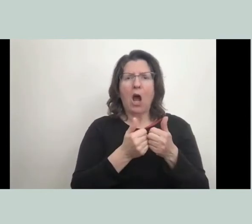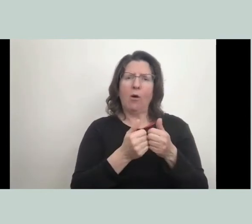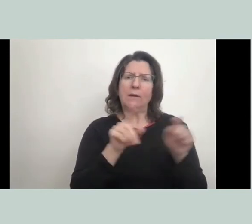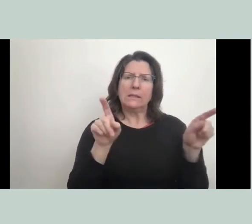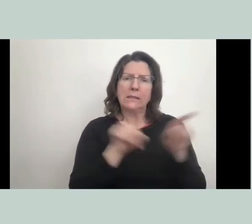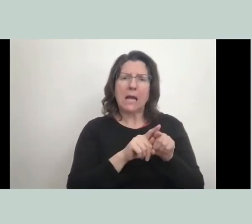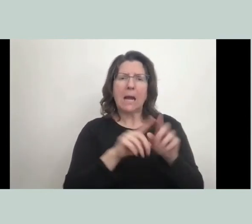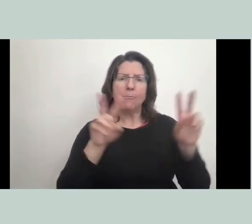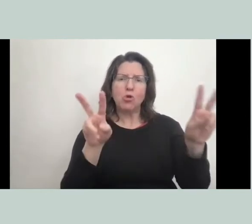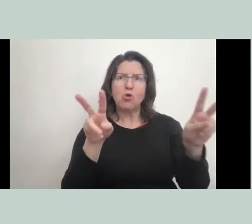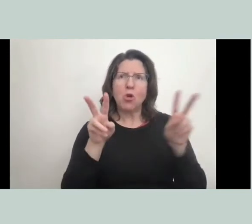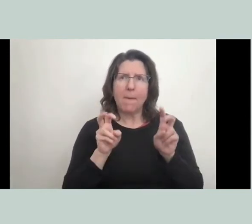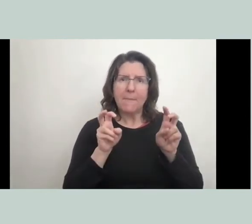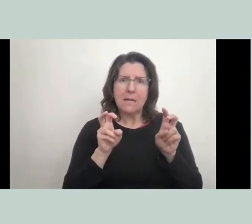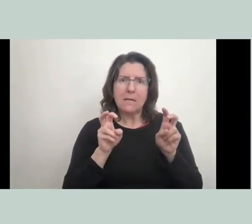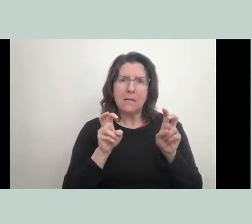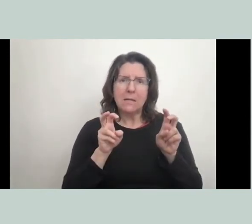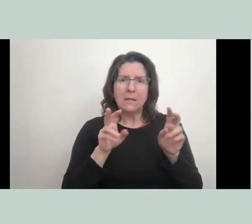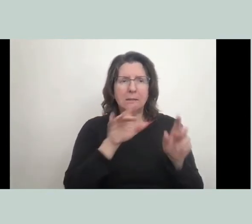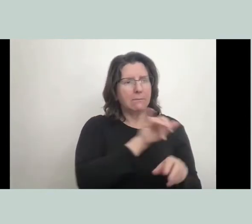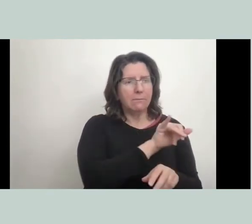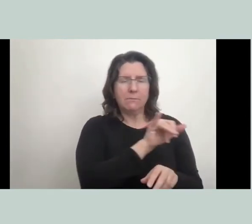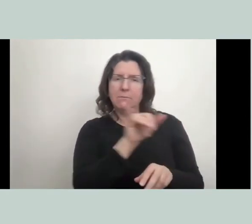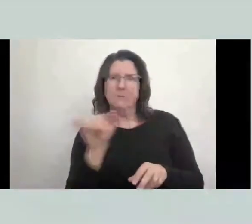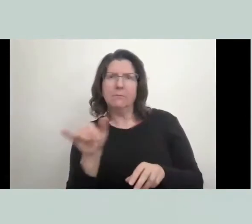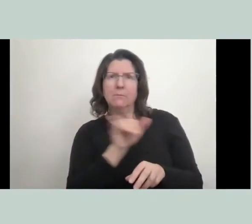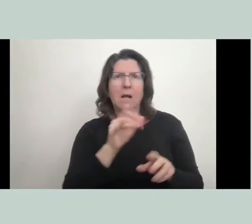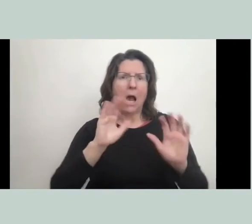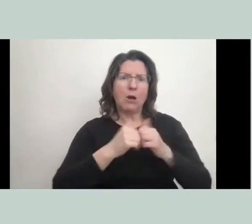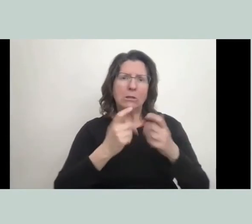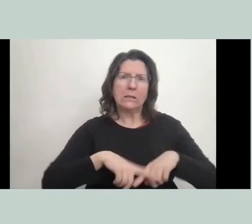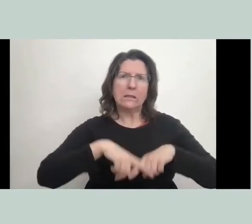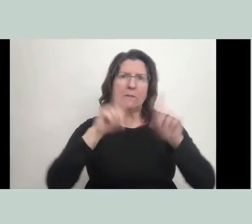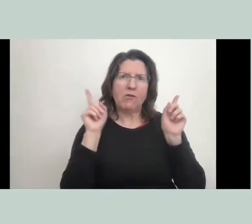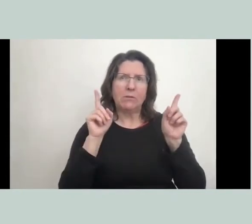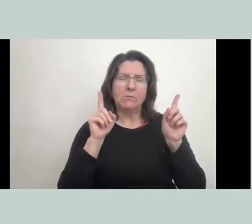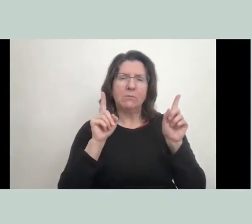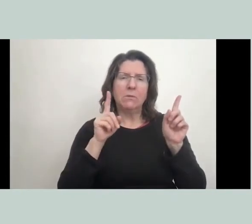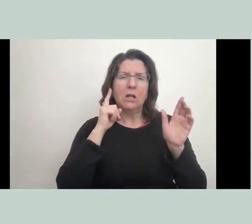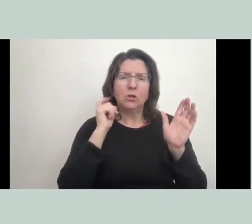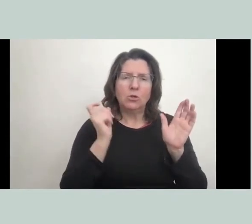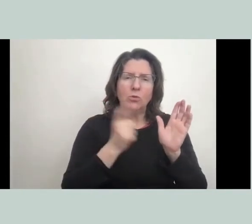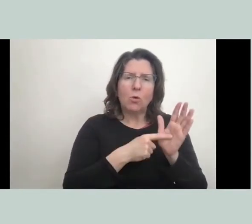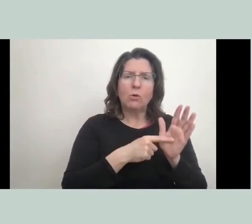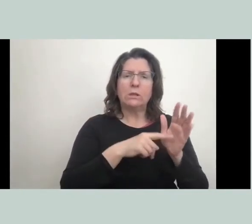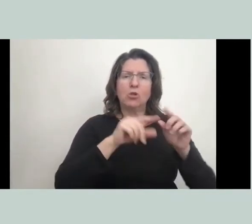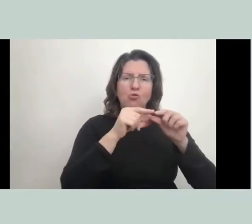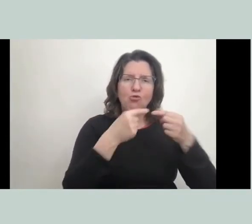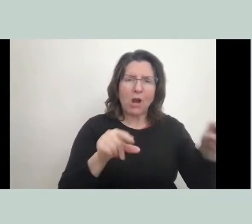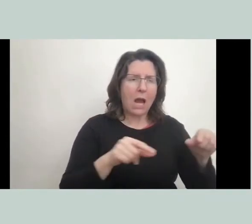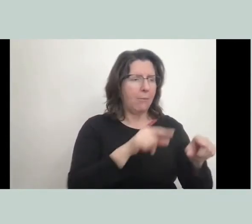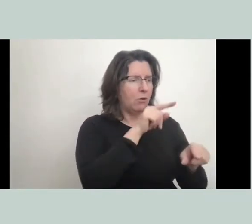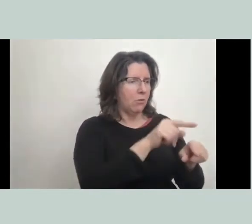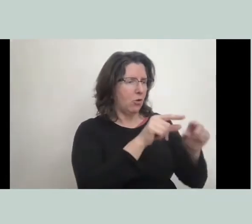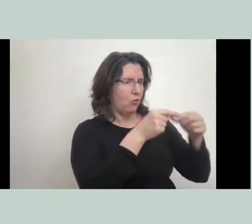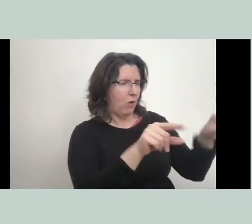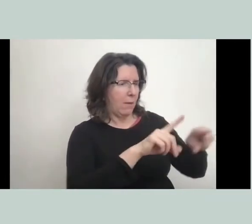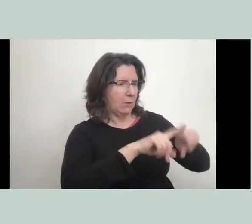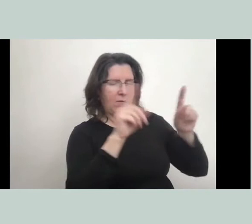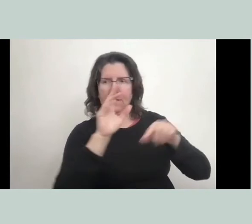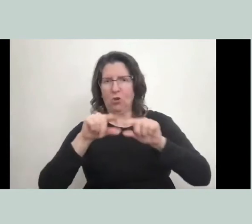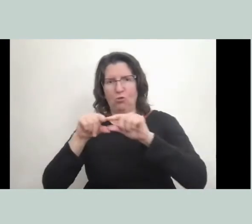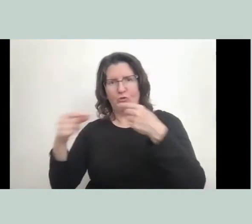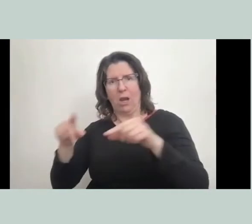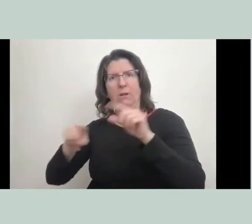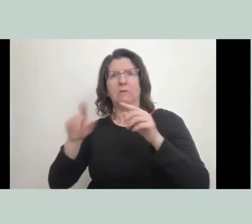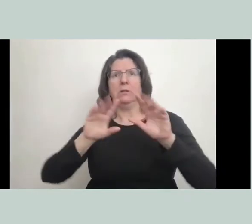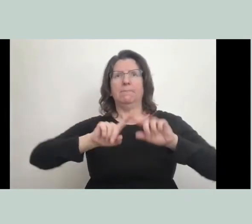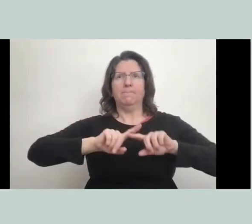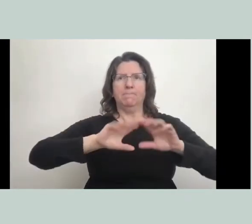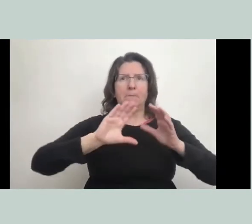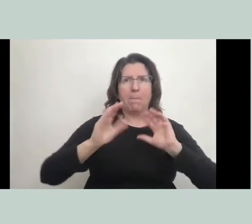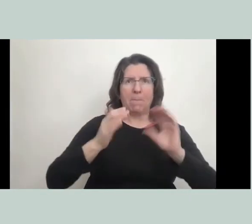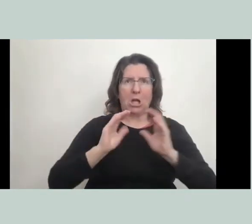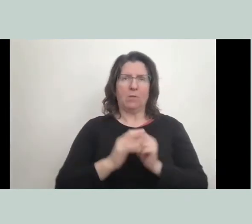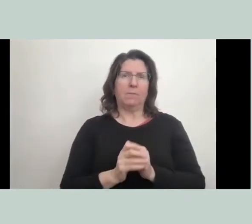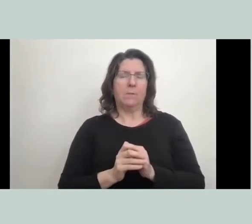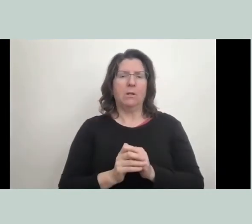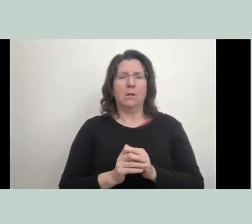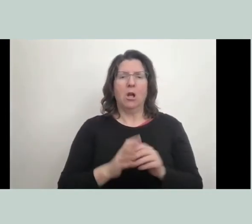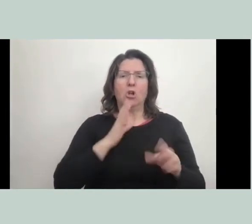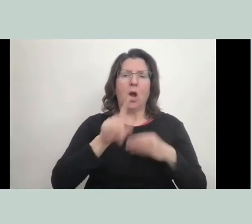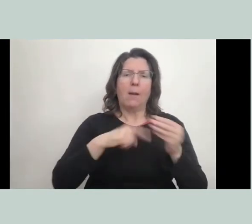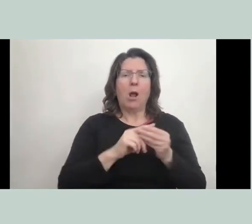You'll set the students to determine what elements are the same, like the topic, and what are different between the texts.